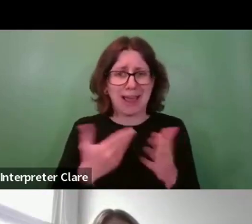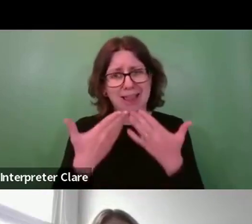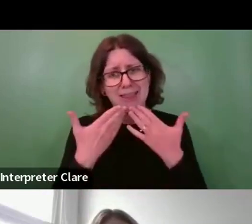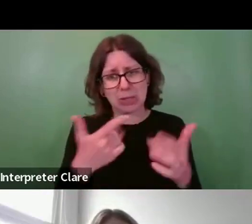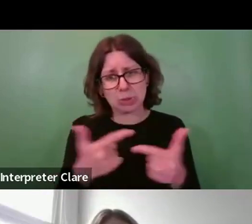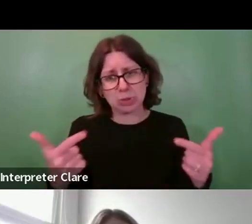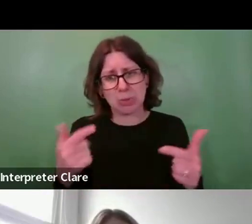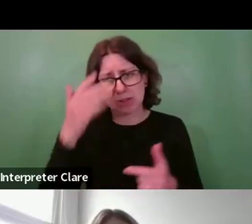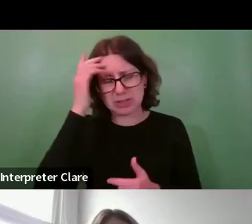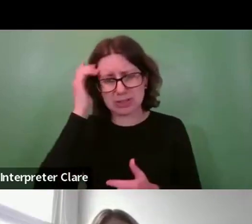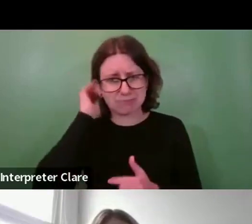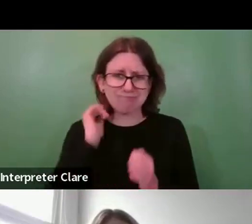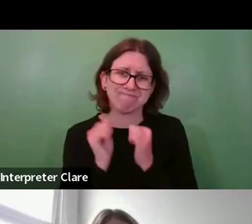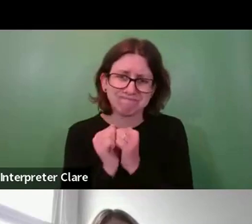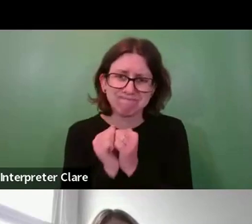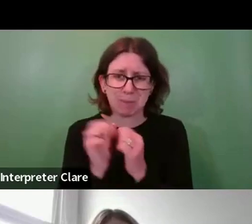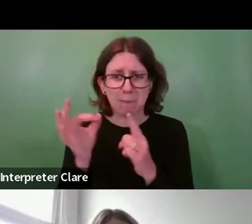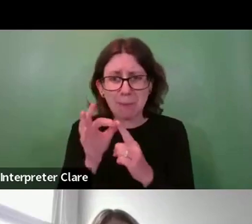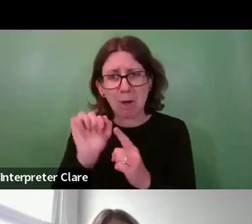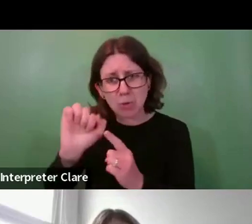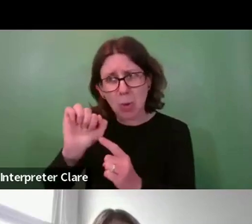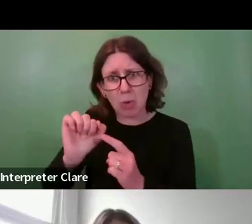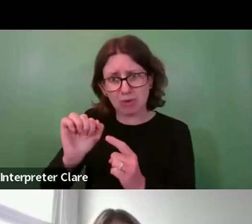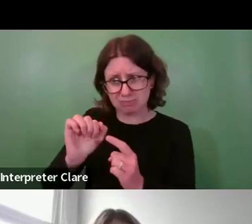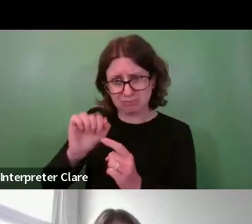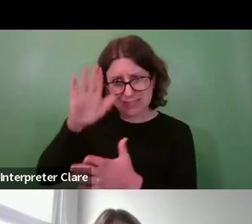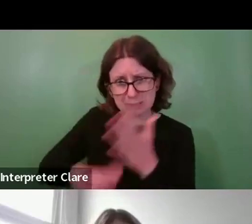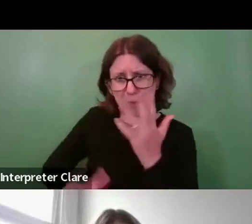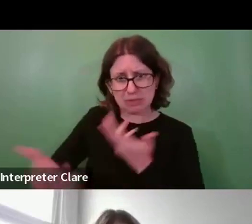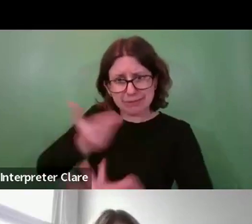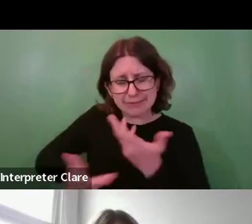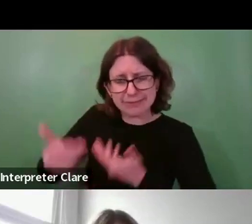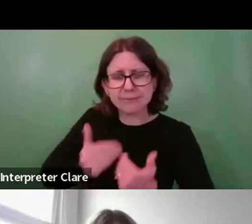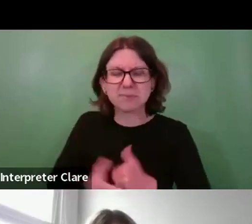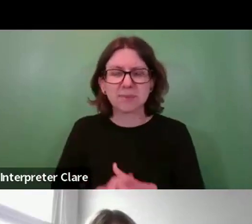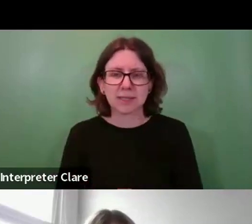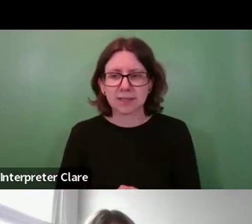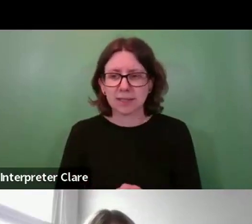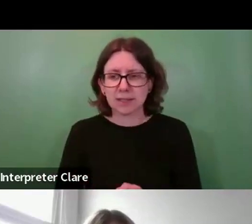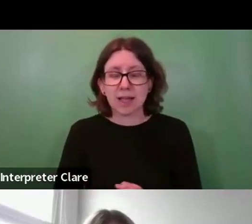We really appreciate you sharing your personal experiences. I think just to say to any...